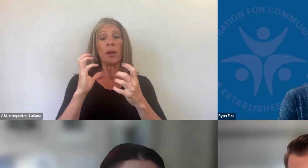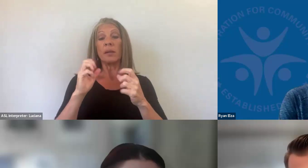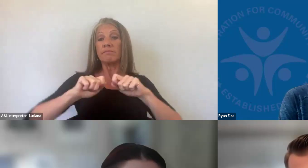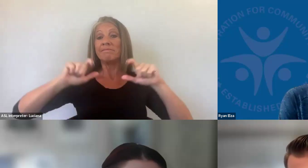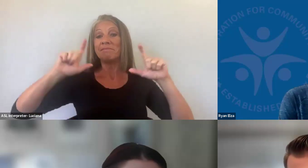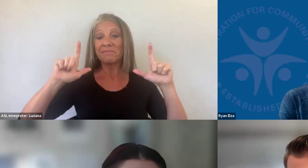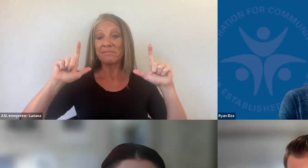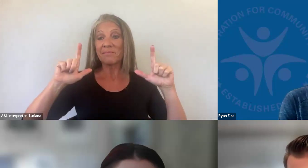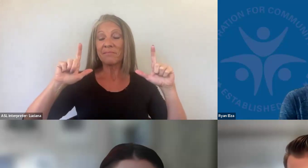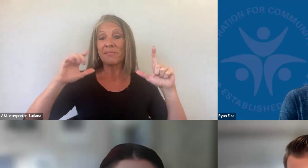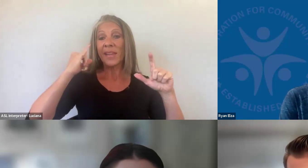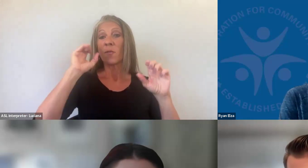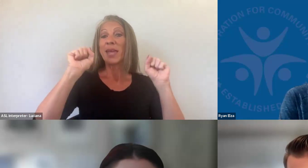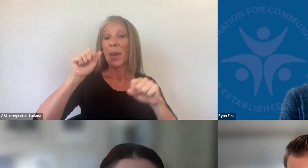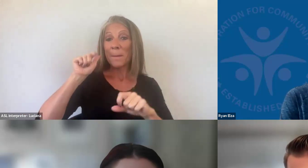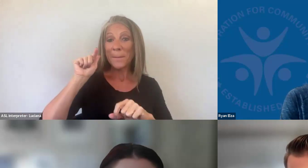and if you could pin them all, that would be great.